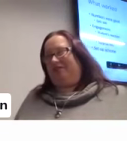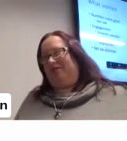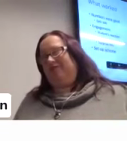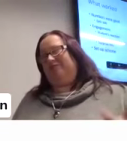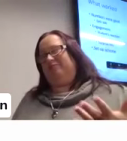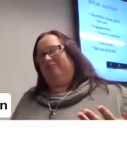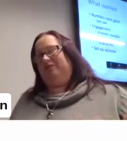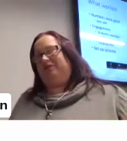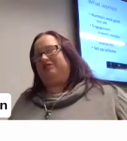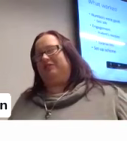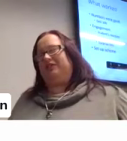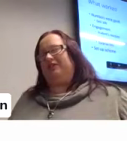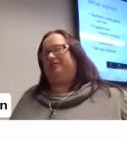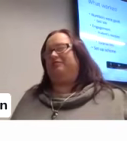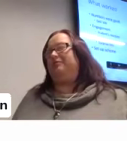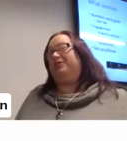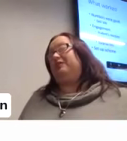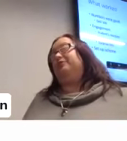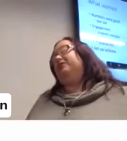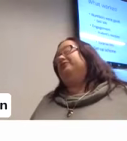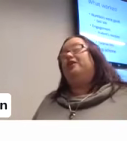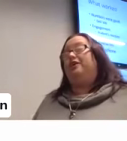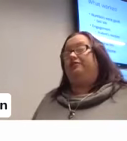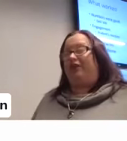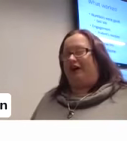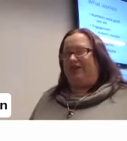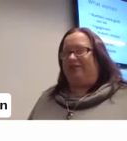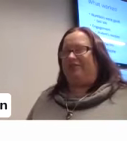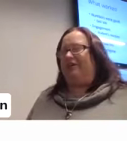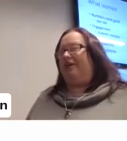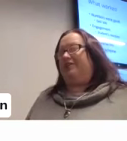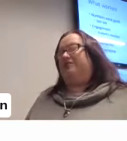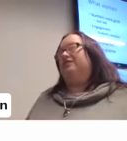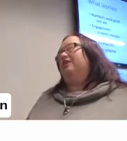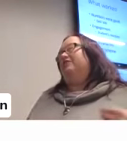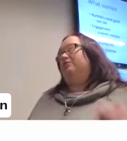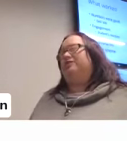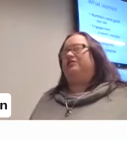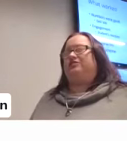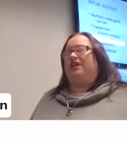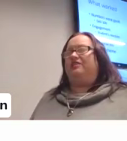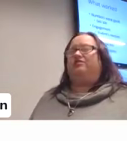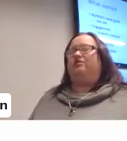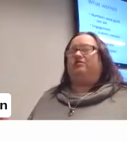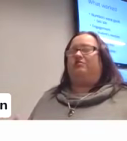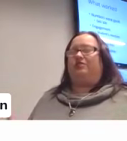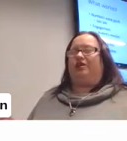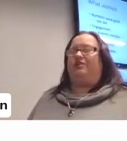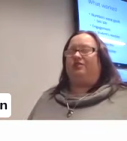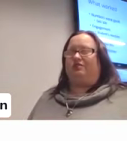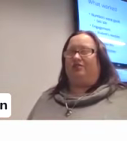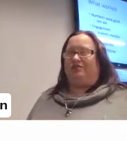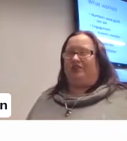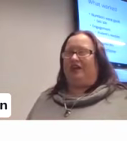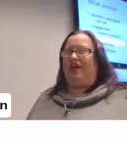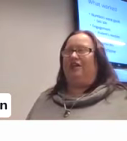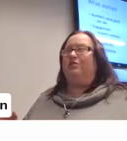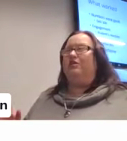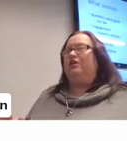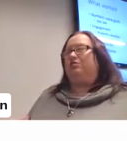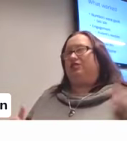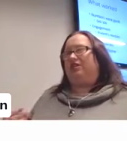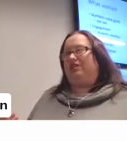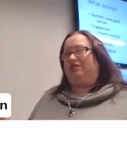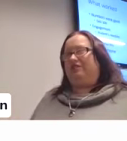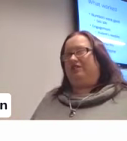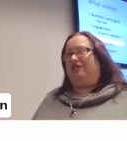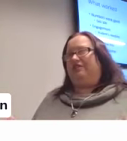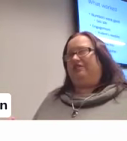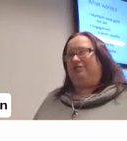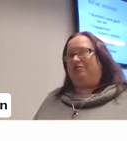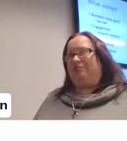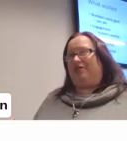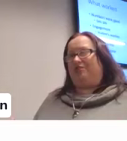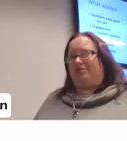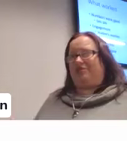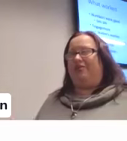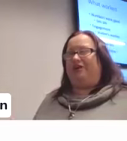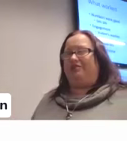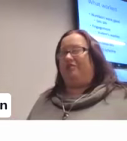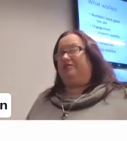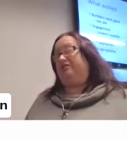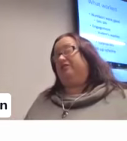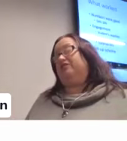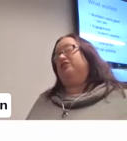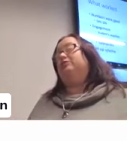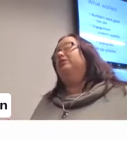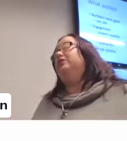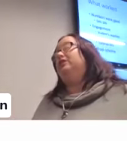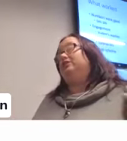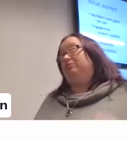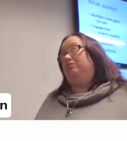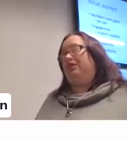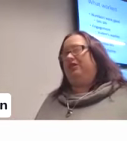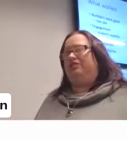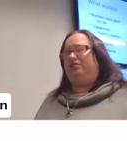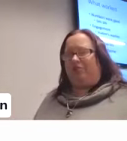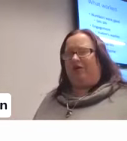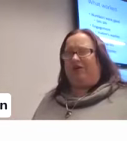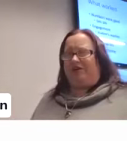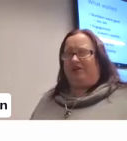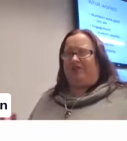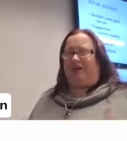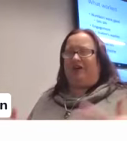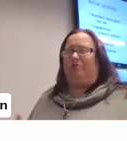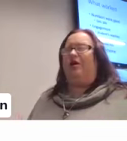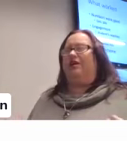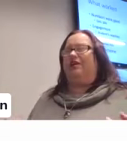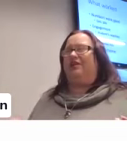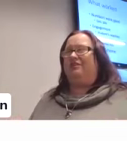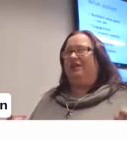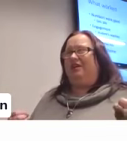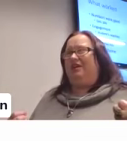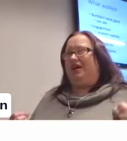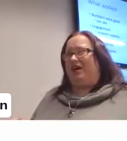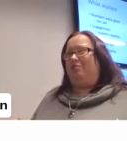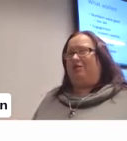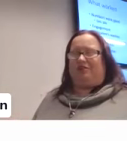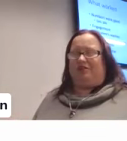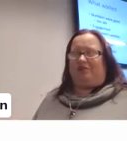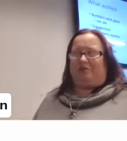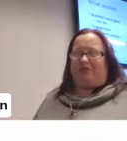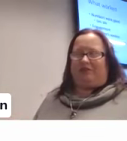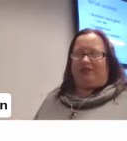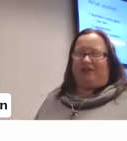I didn't know this was something that we needed to work on.